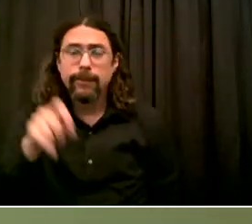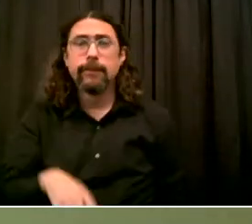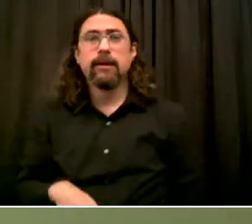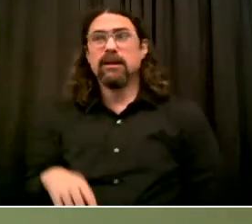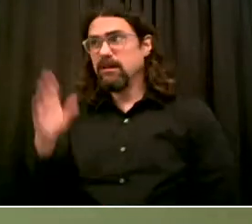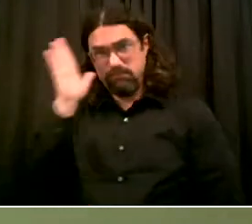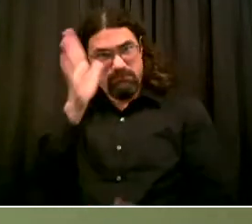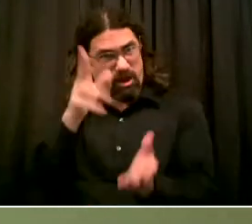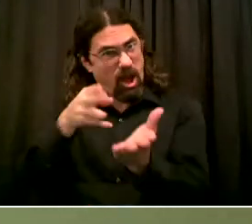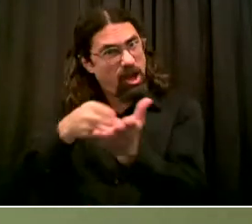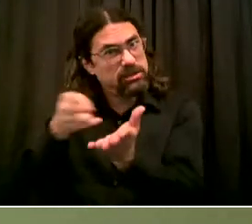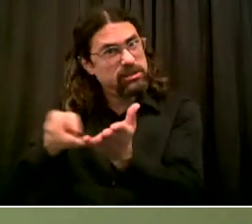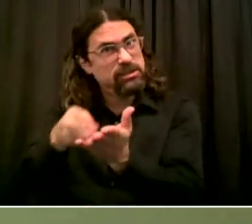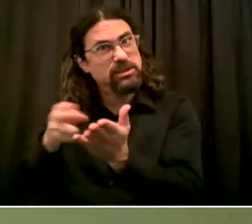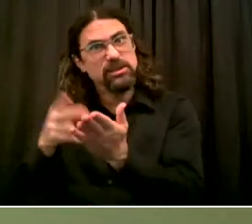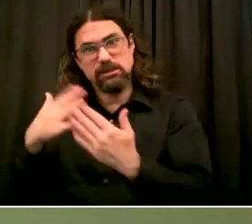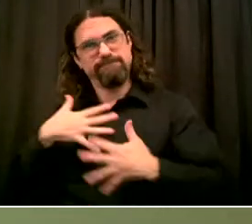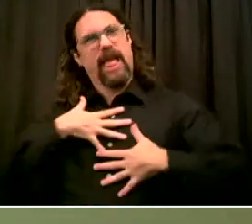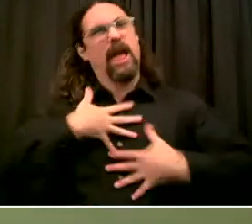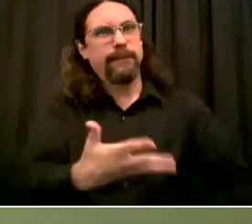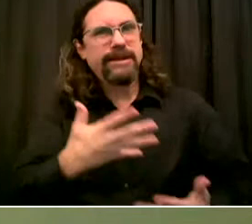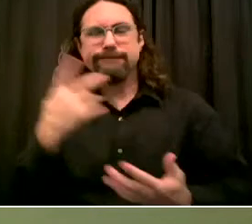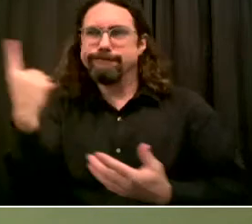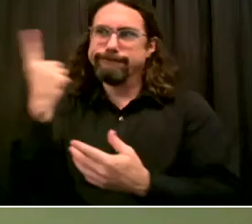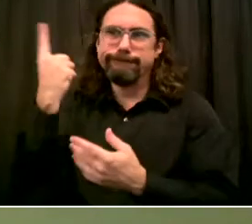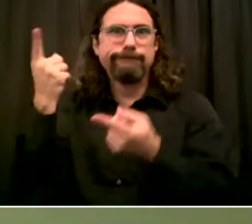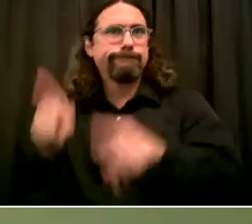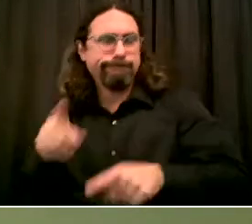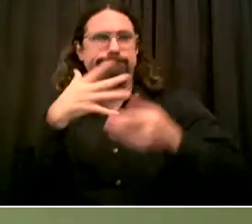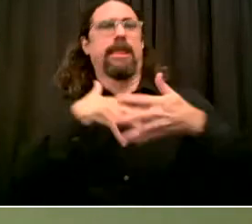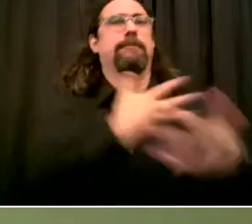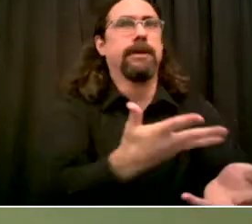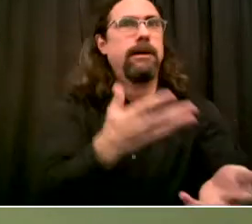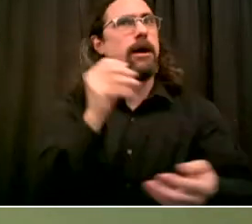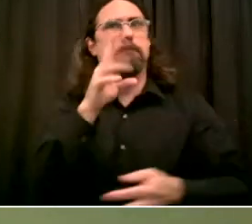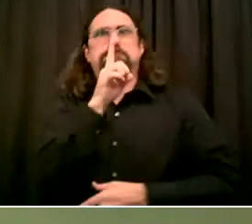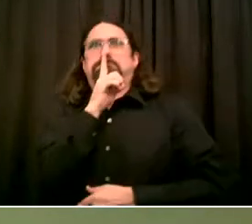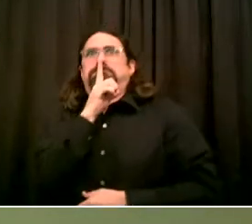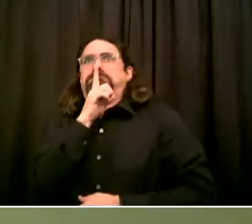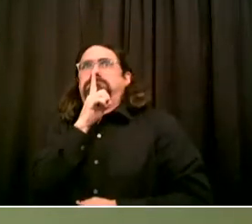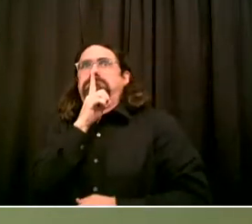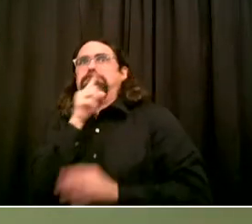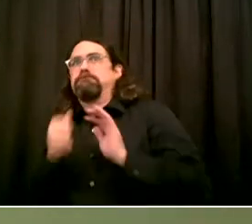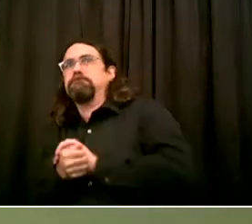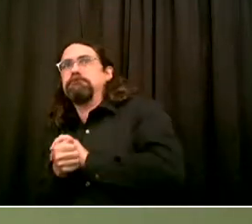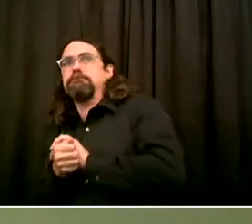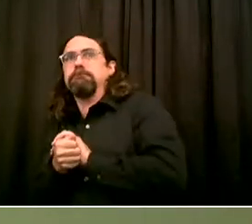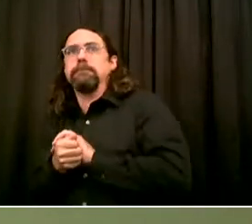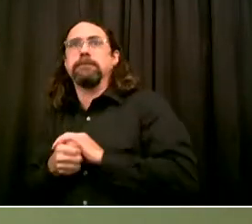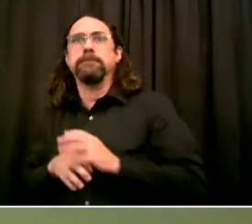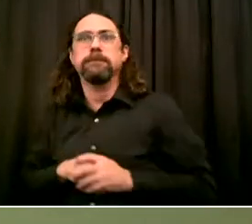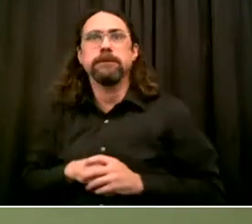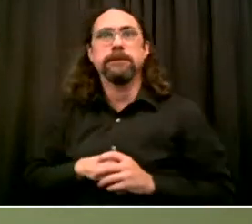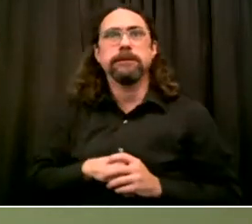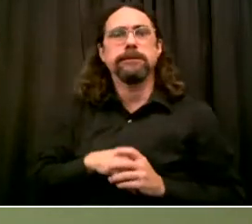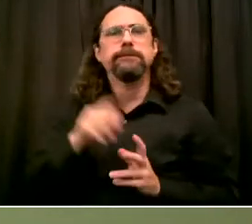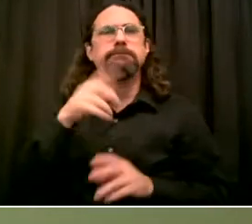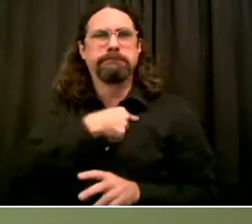AND THE CITY'S FINANCIAL HEALTH. SO WE ARE LOOKING AT T THE SITUATION AROUND THE COUNTRY AND AROUND EUROPE E